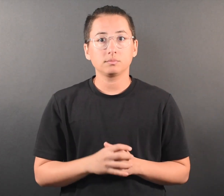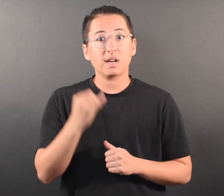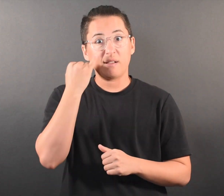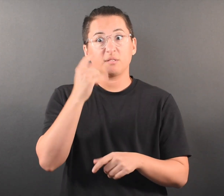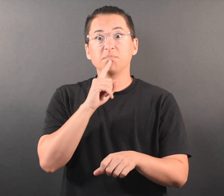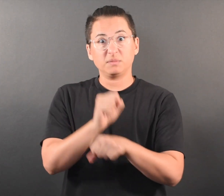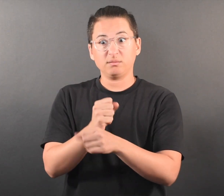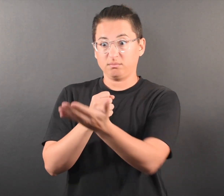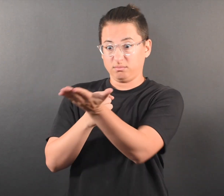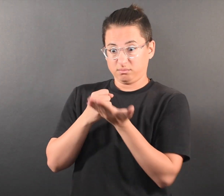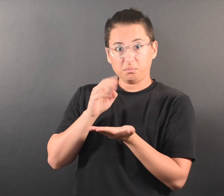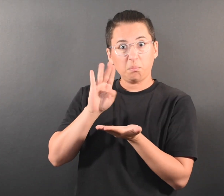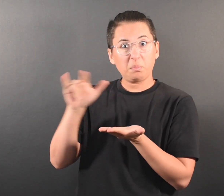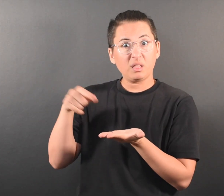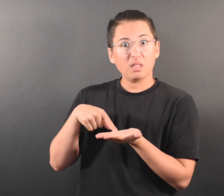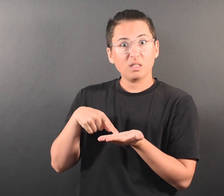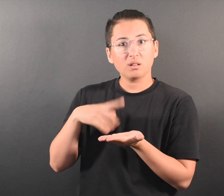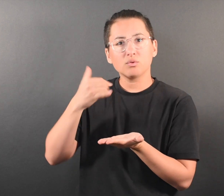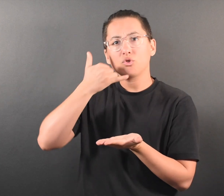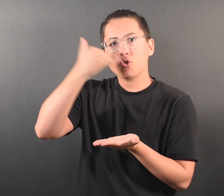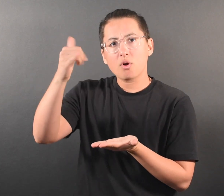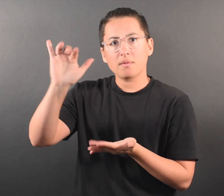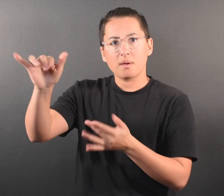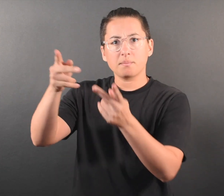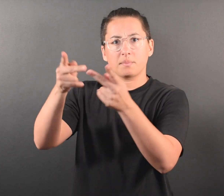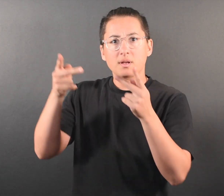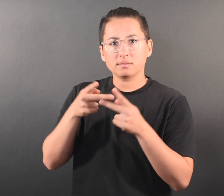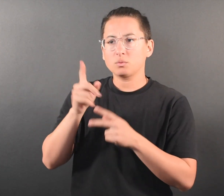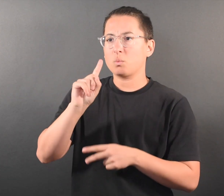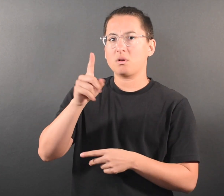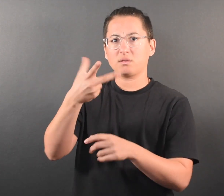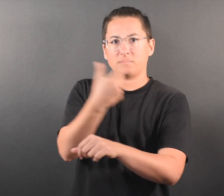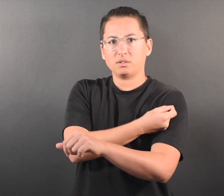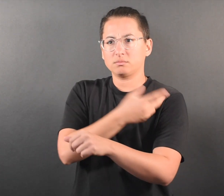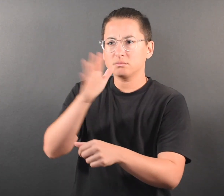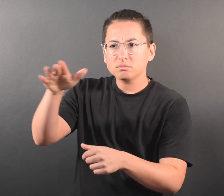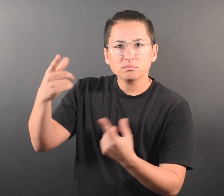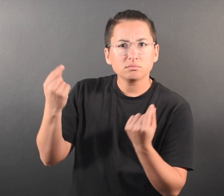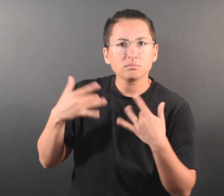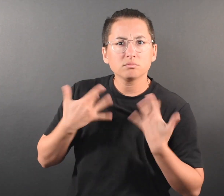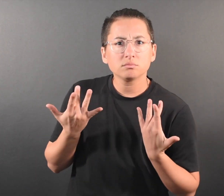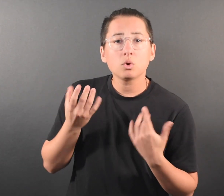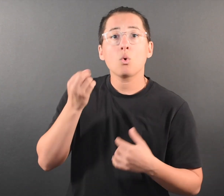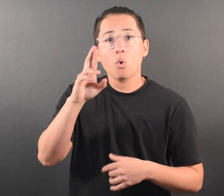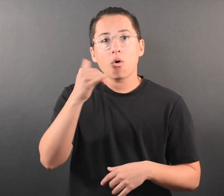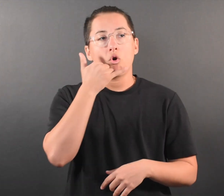If you get a bill, call the place where you got your vaccine or your health insurance company.